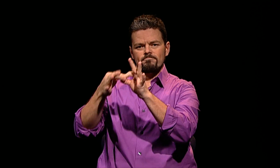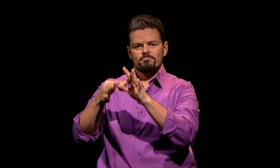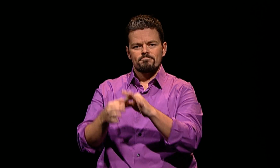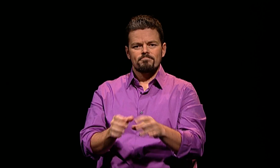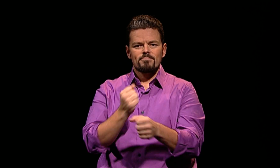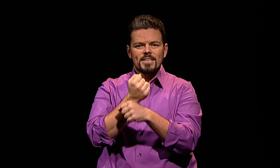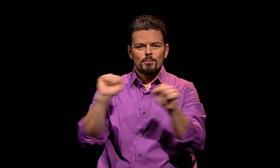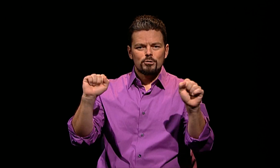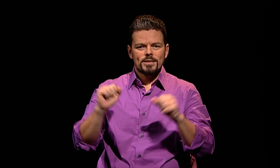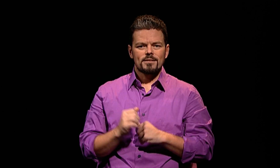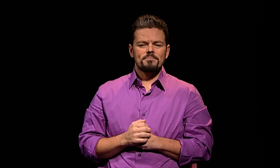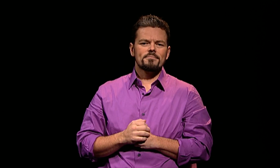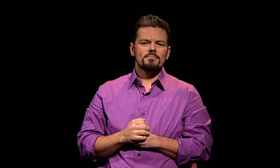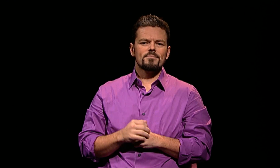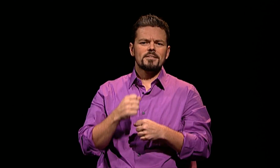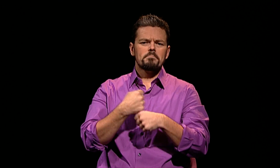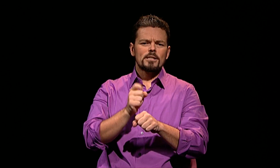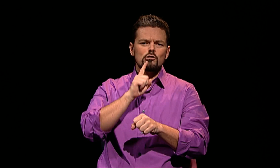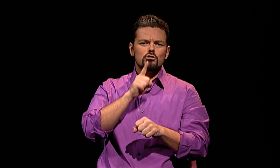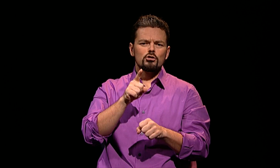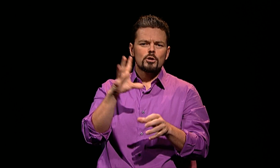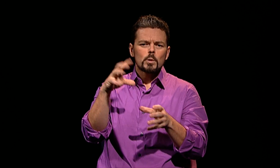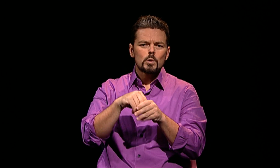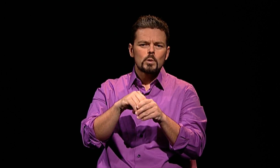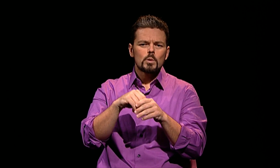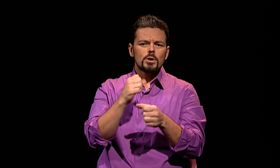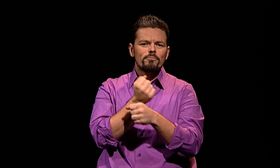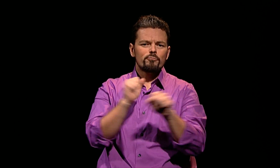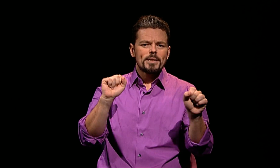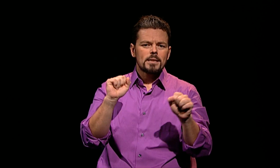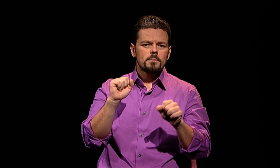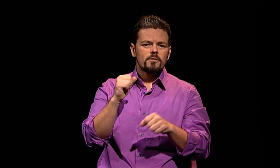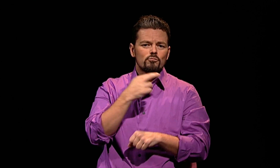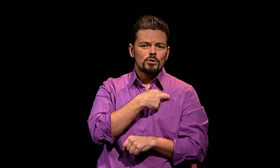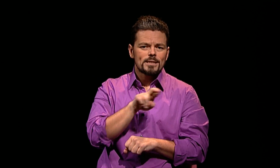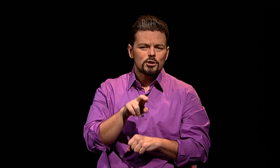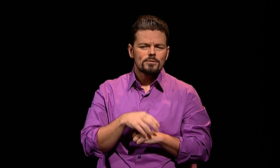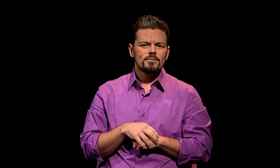AND PROPERTY INCLUDING FREEDOM OF RELIGION,